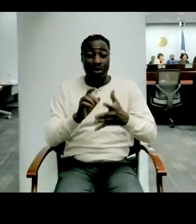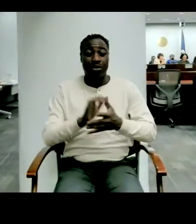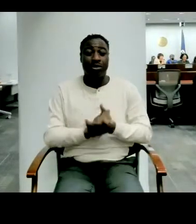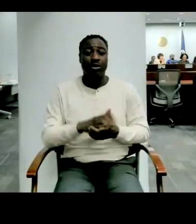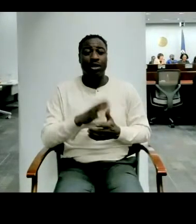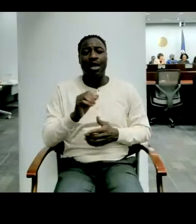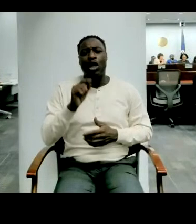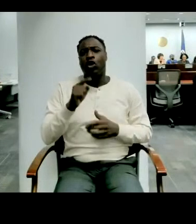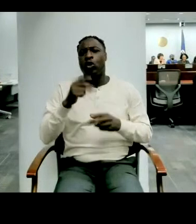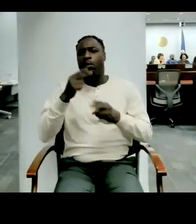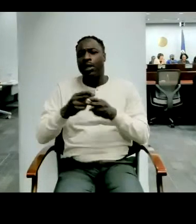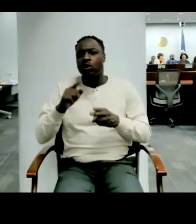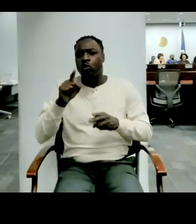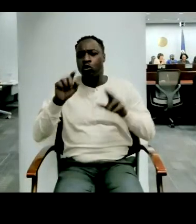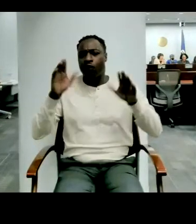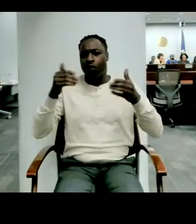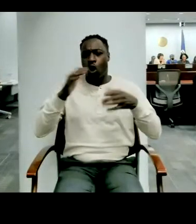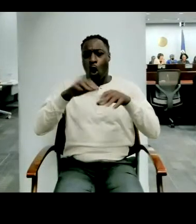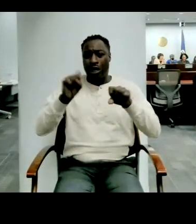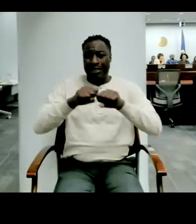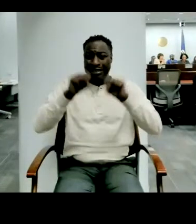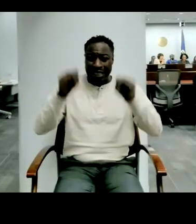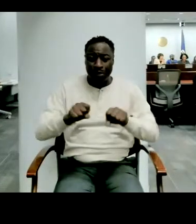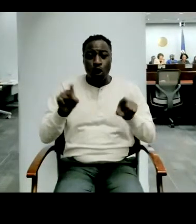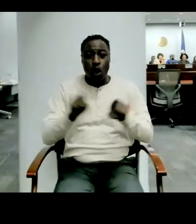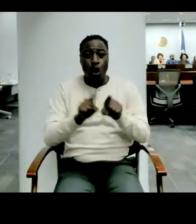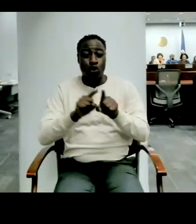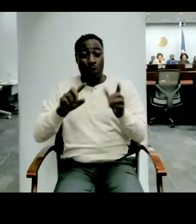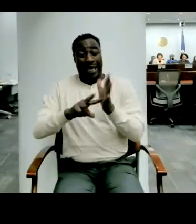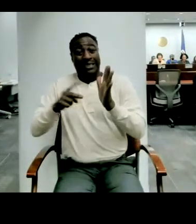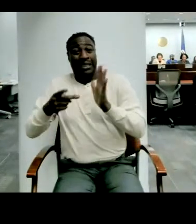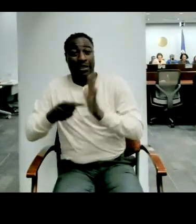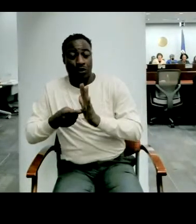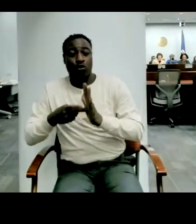You mention that we should focus on system and also intentional race-based